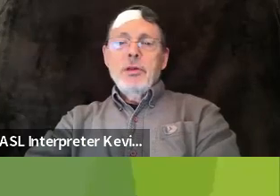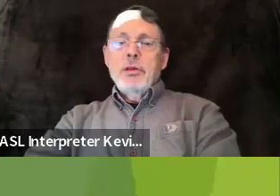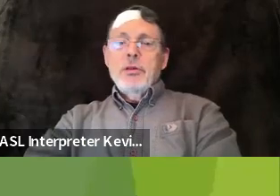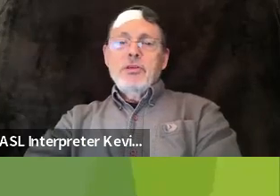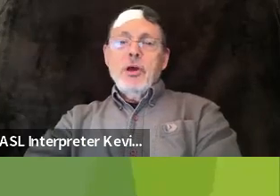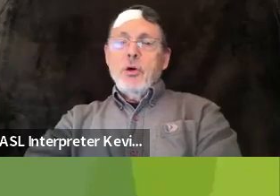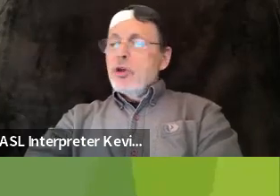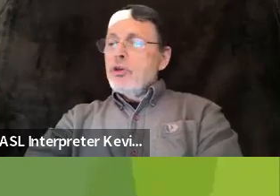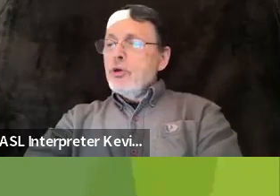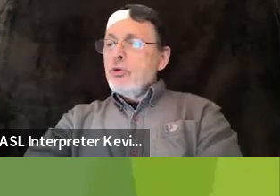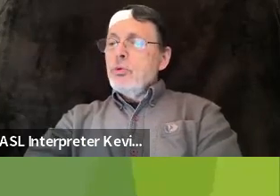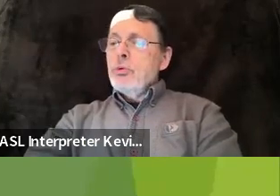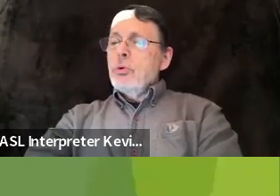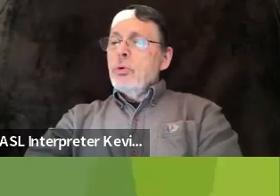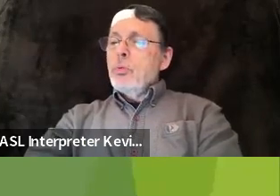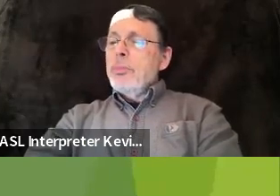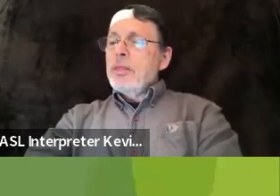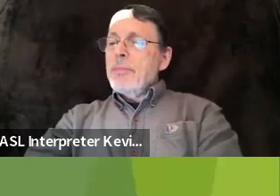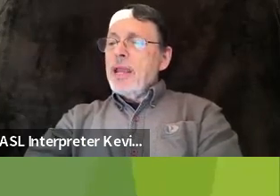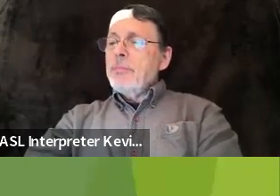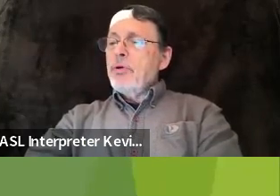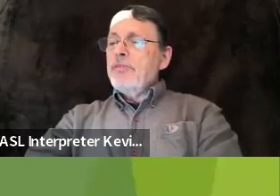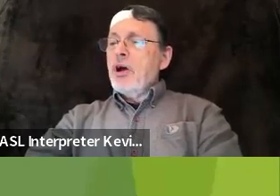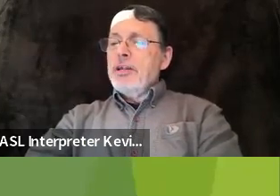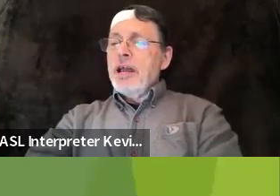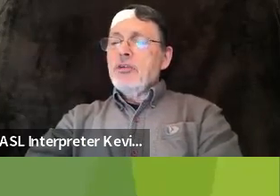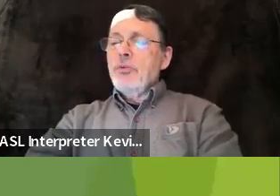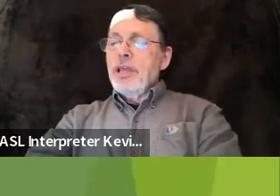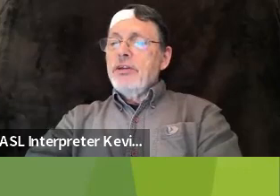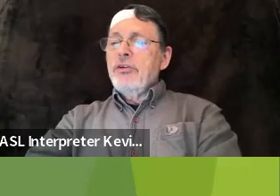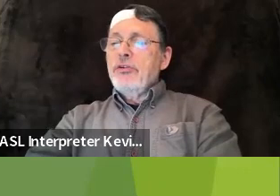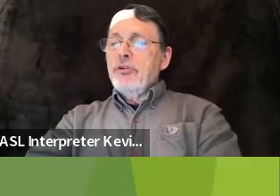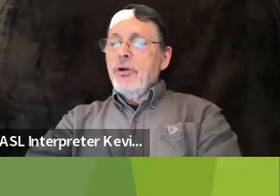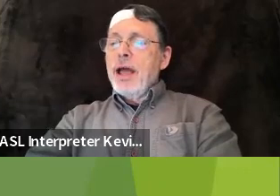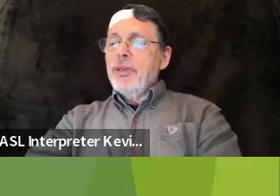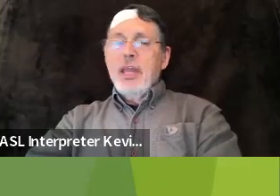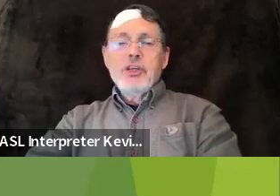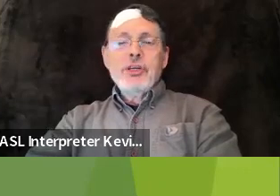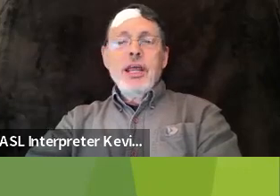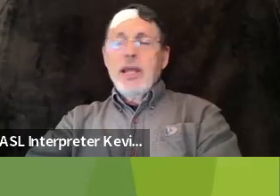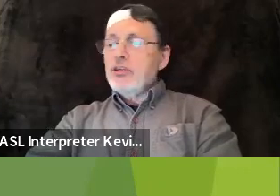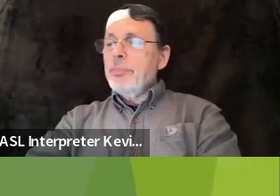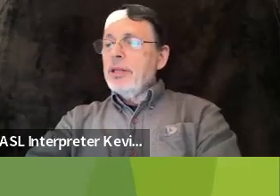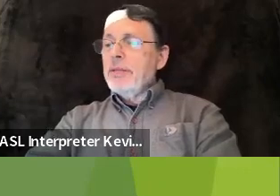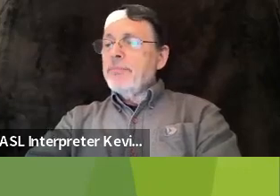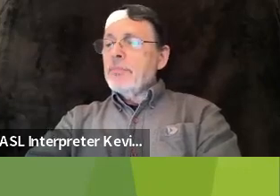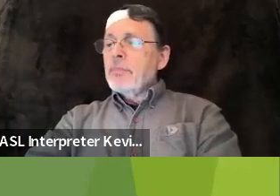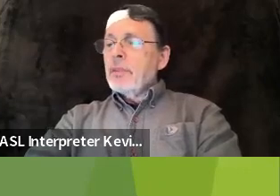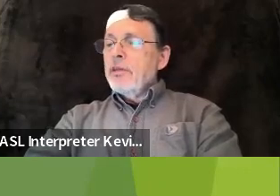So, you will be the main point of contact related to your application and eligibility.